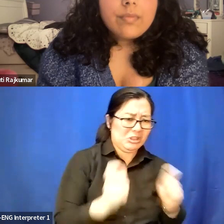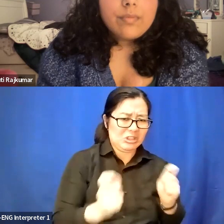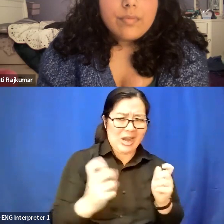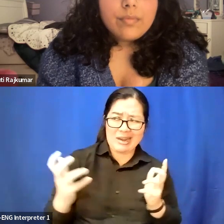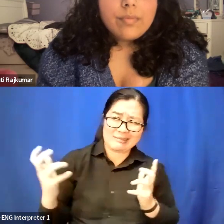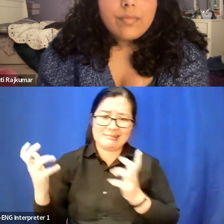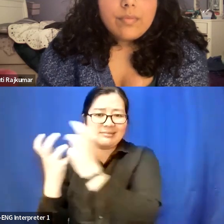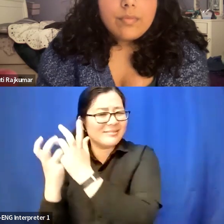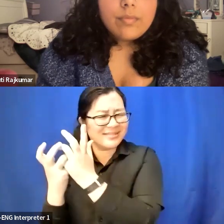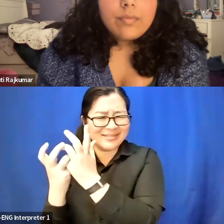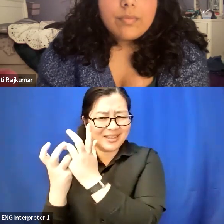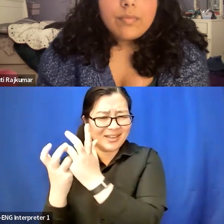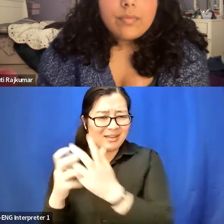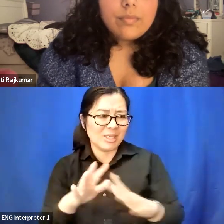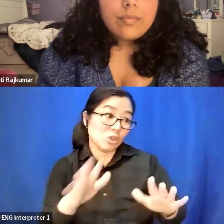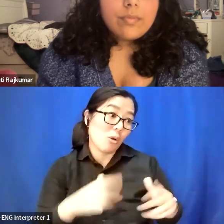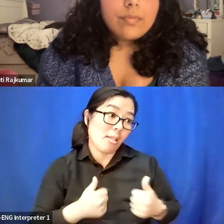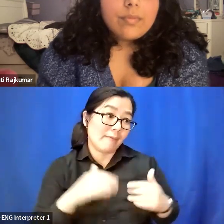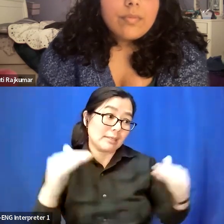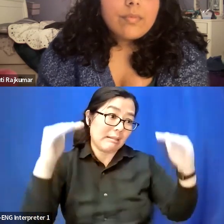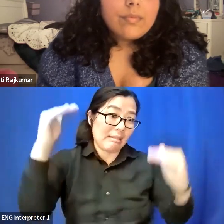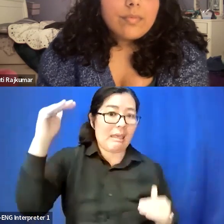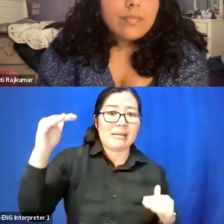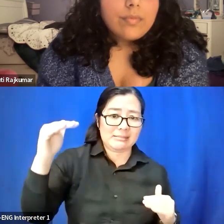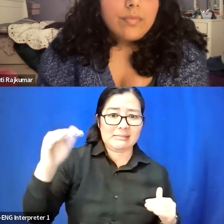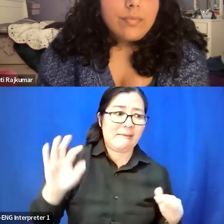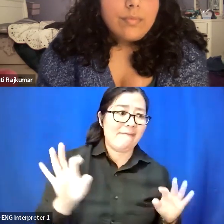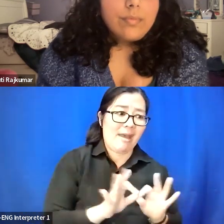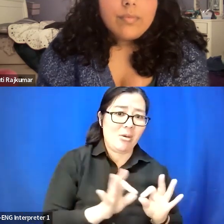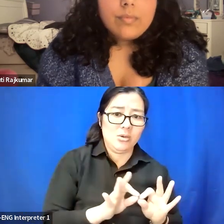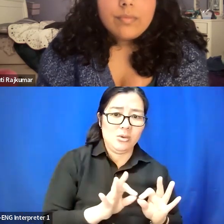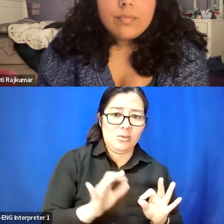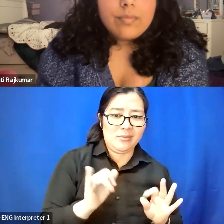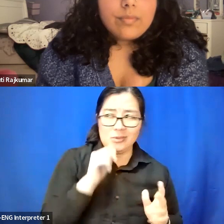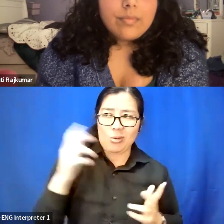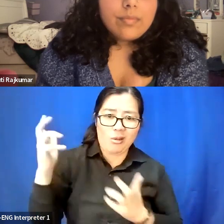And -- Because I think that latter model is what causes so much